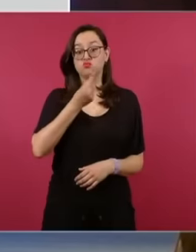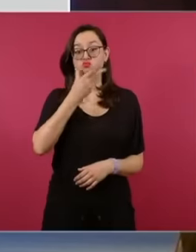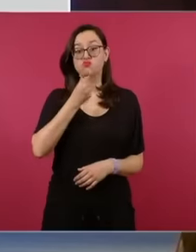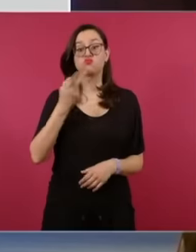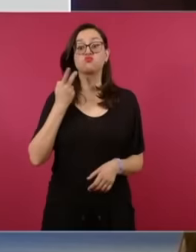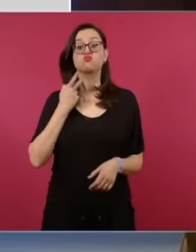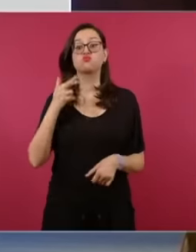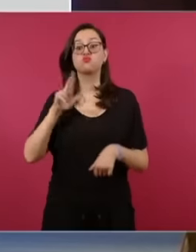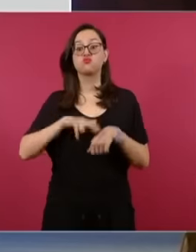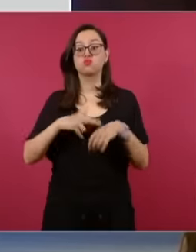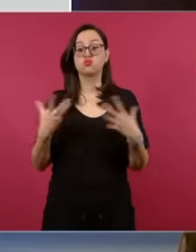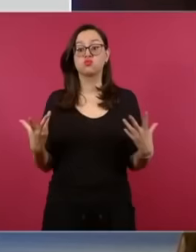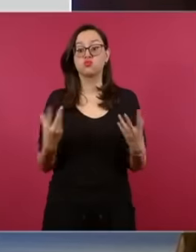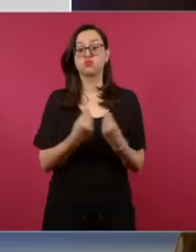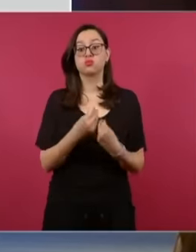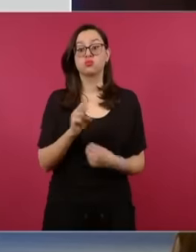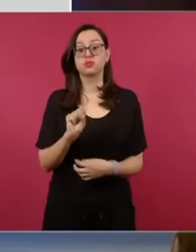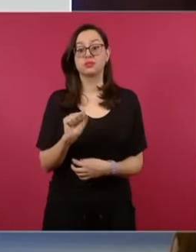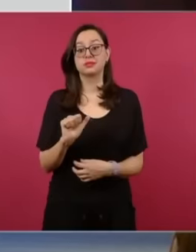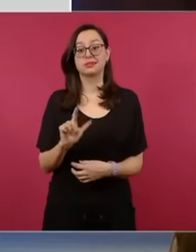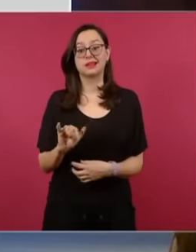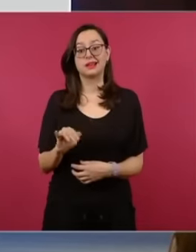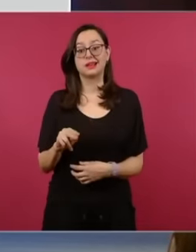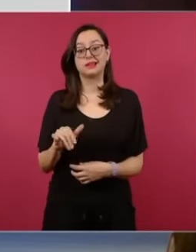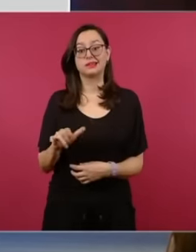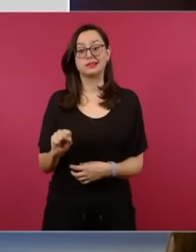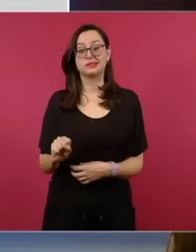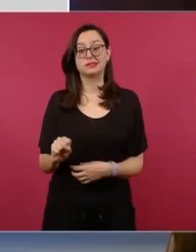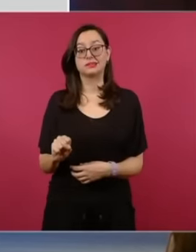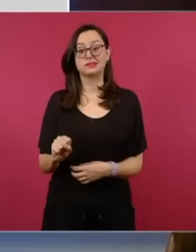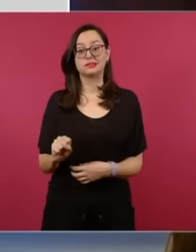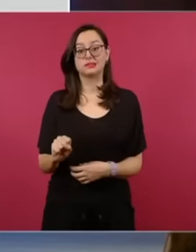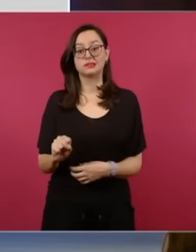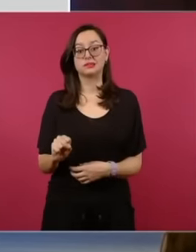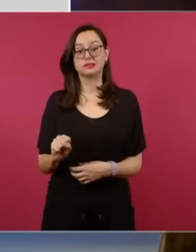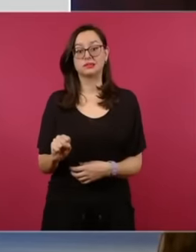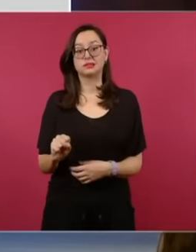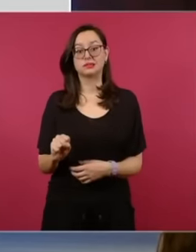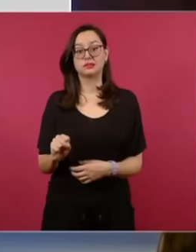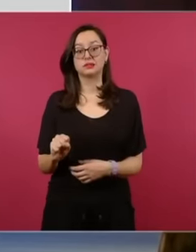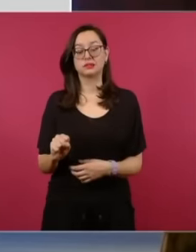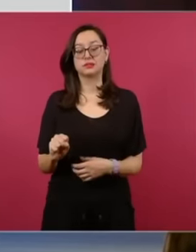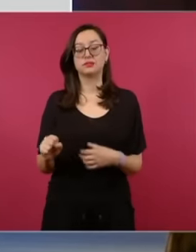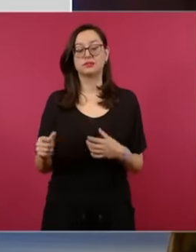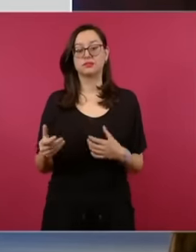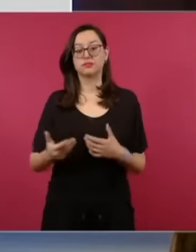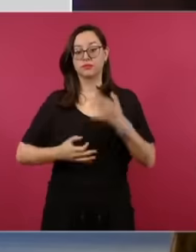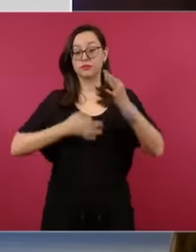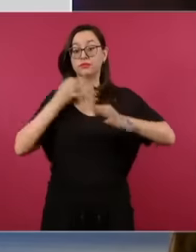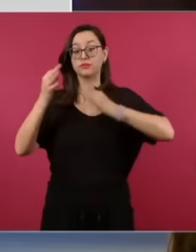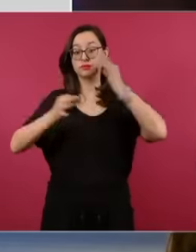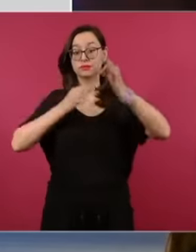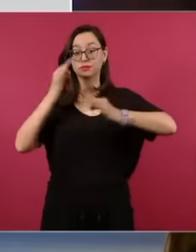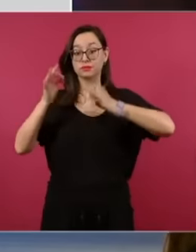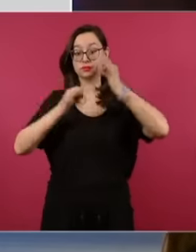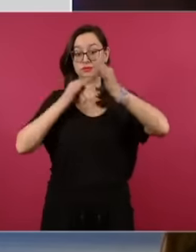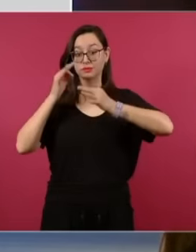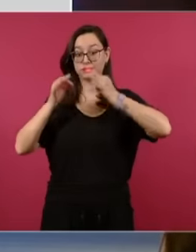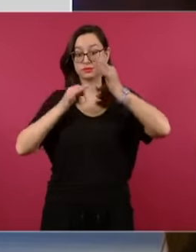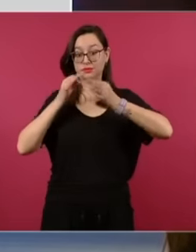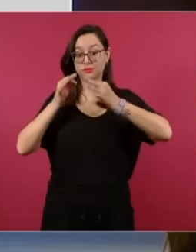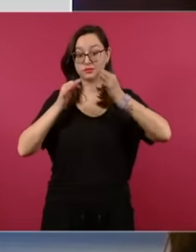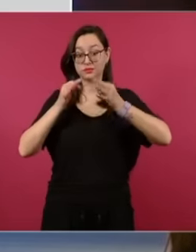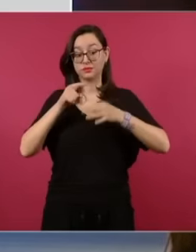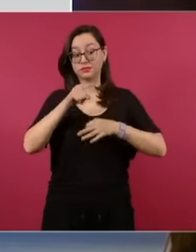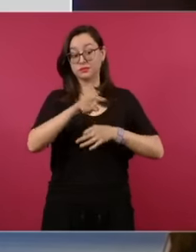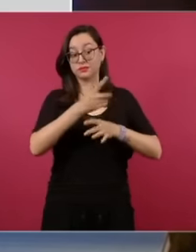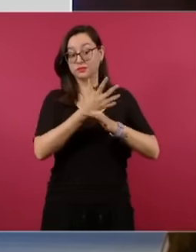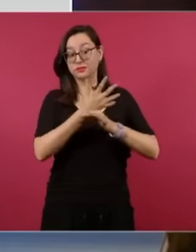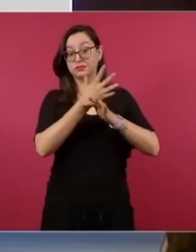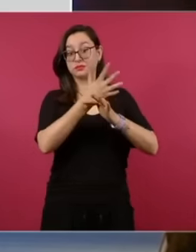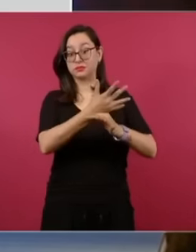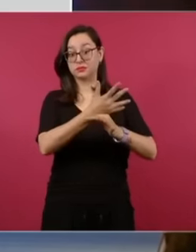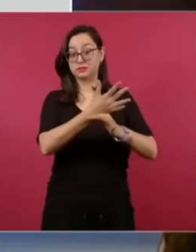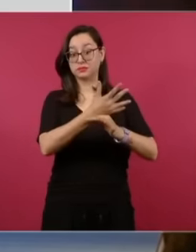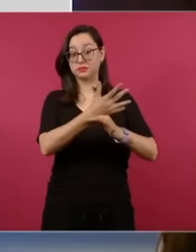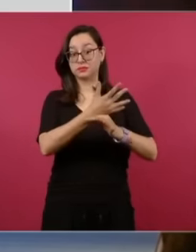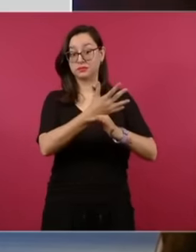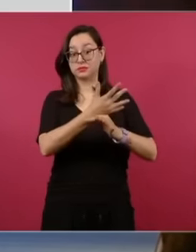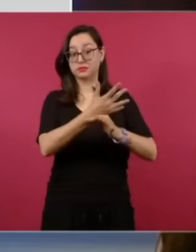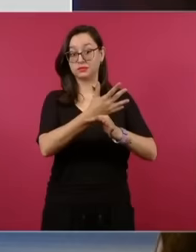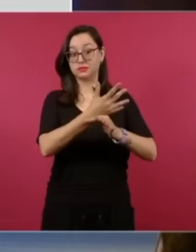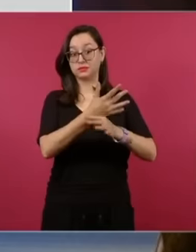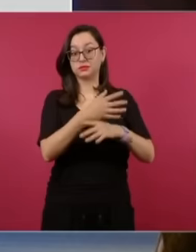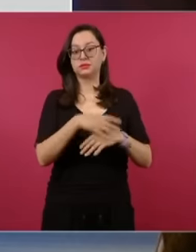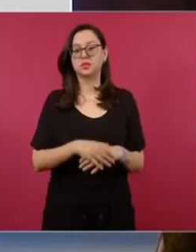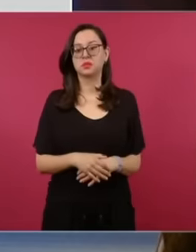Salinas this in the campaign said that we were going to uh put an end to private property